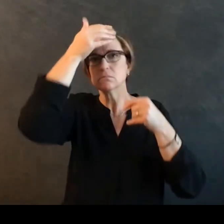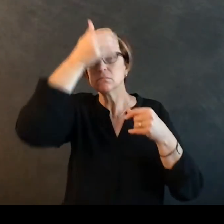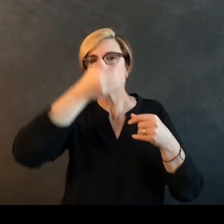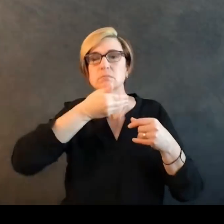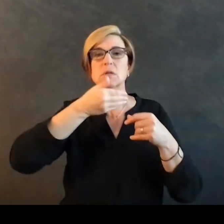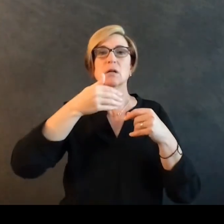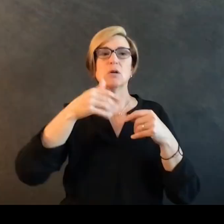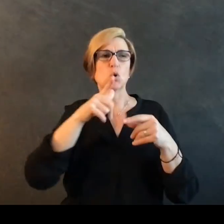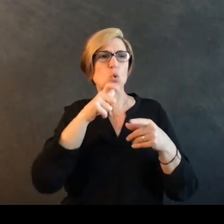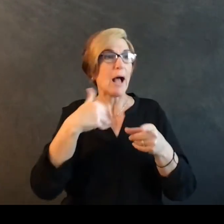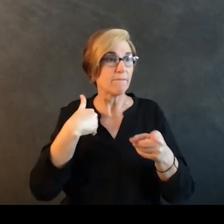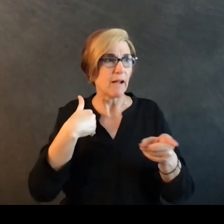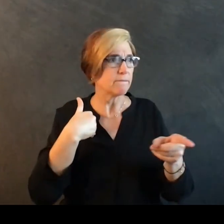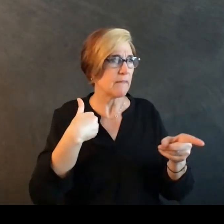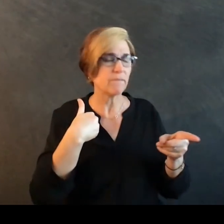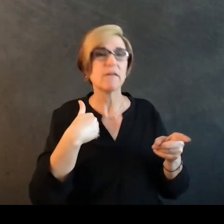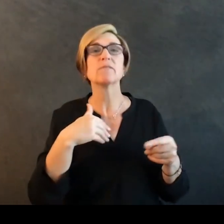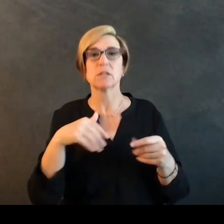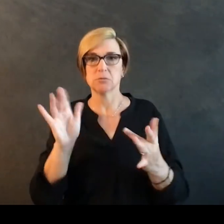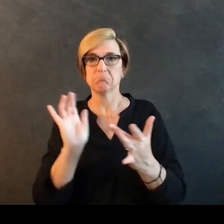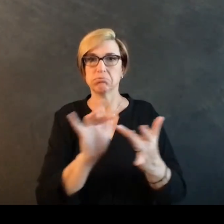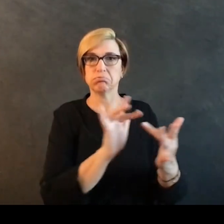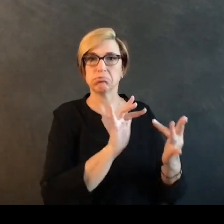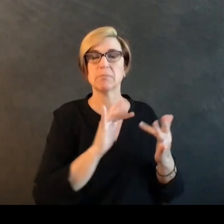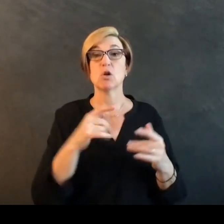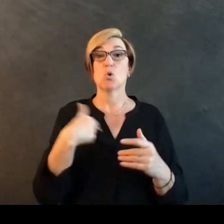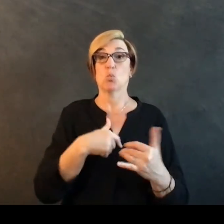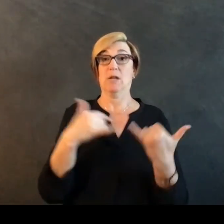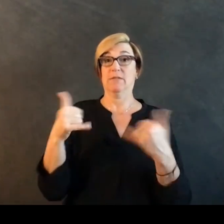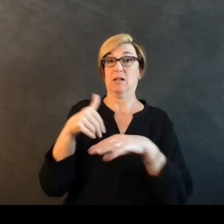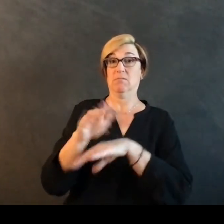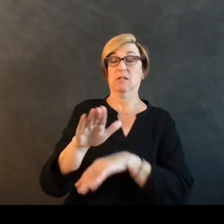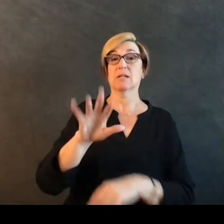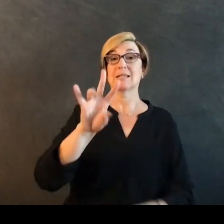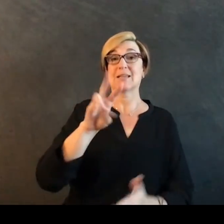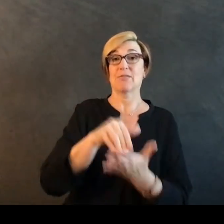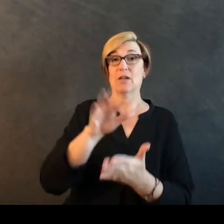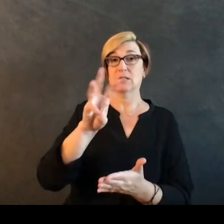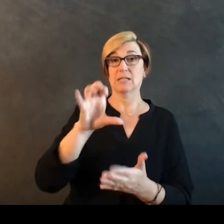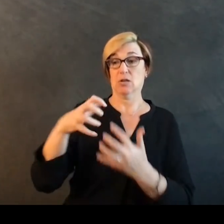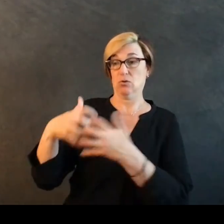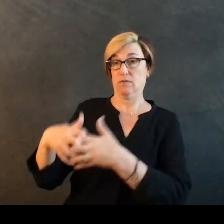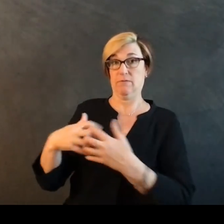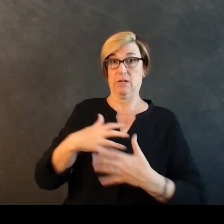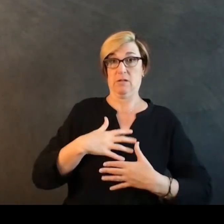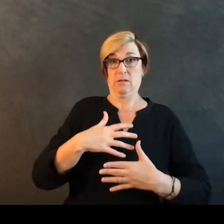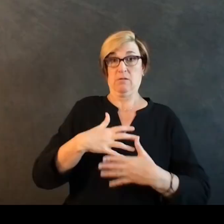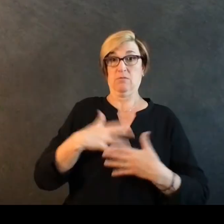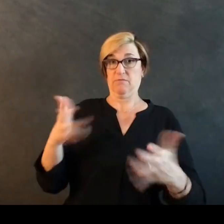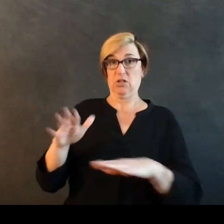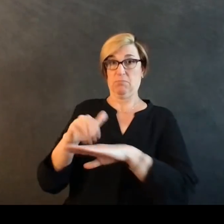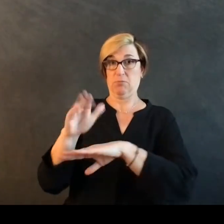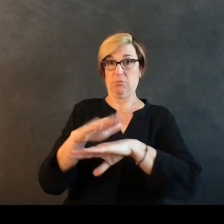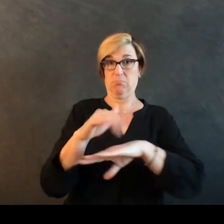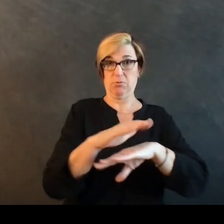distributed some 7600 ventilators and you'll hear today specifically about the